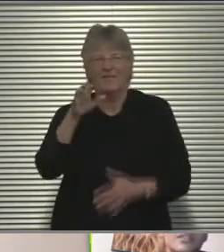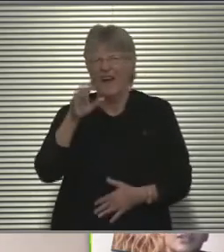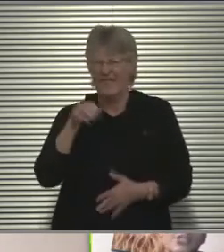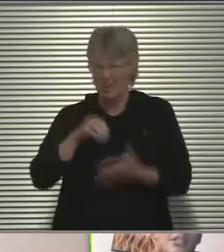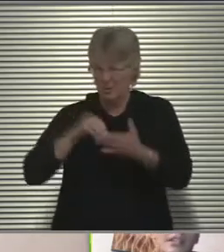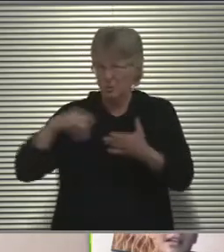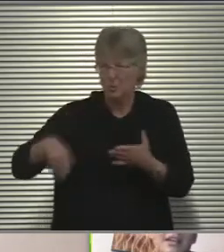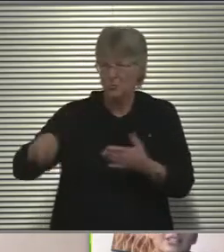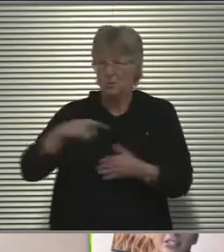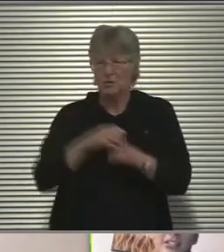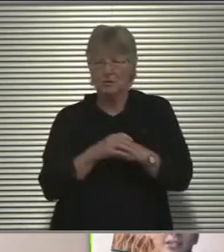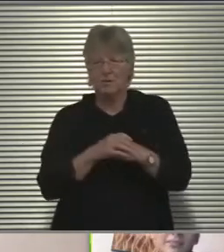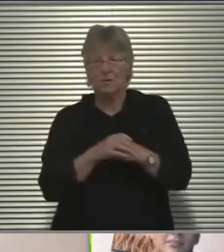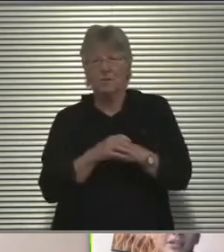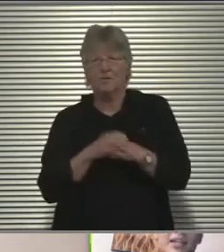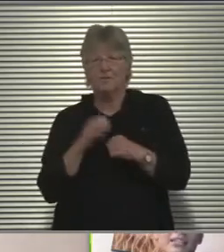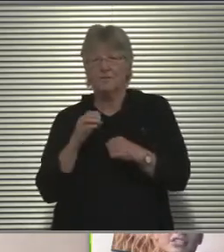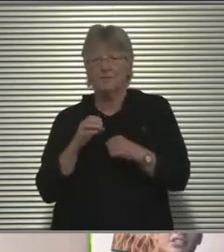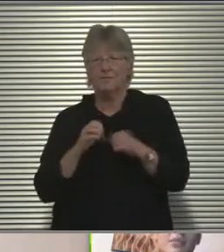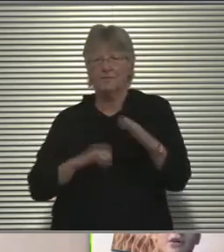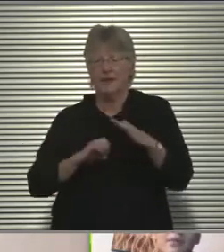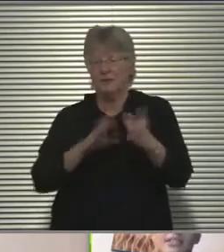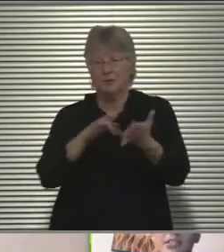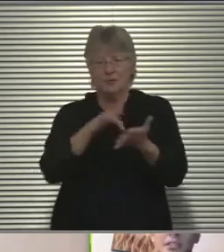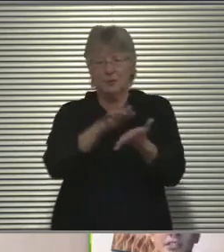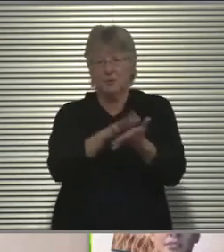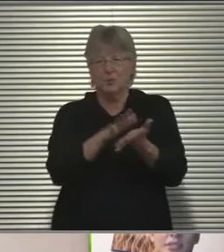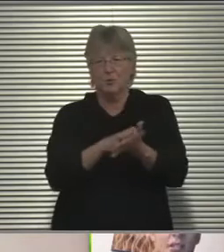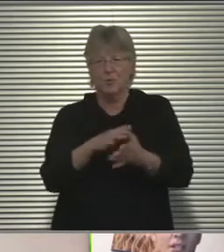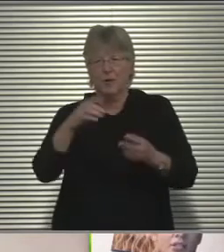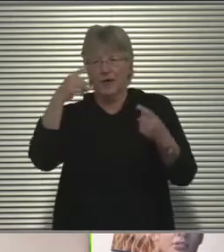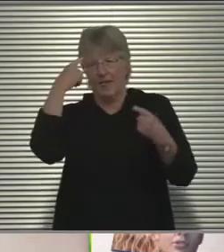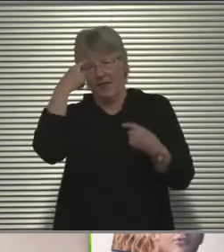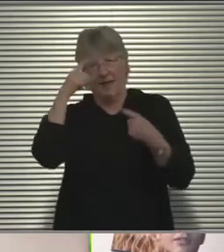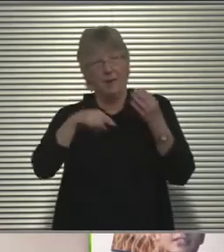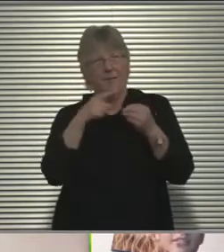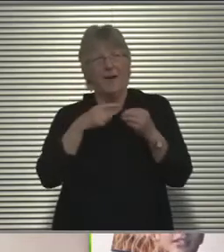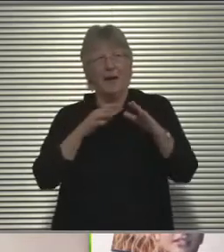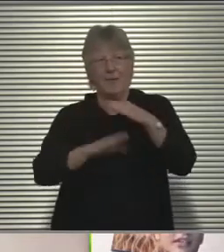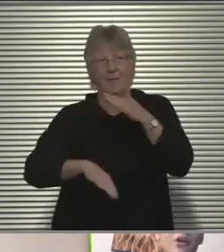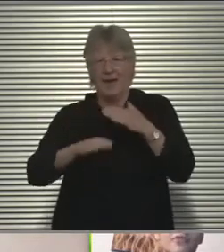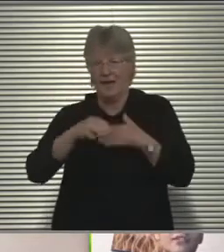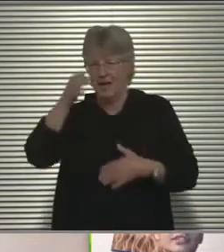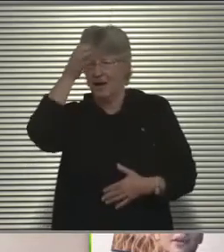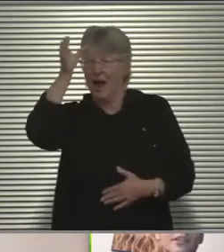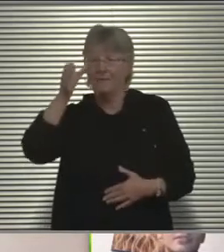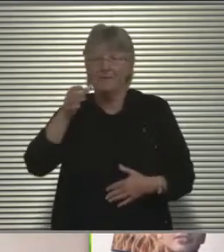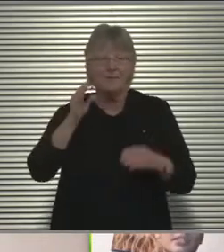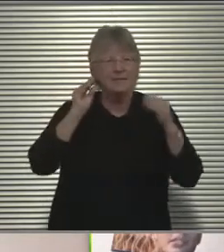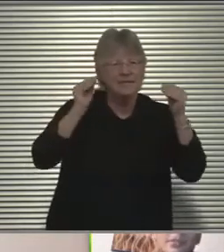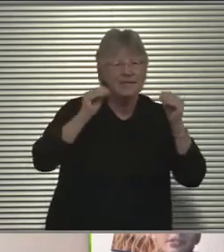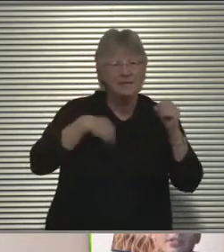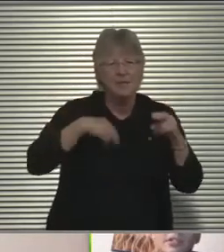for the elementary engineering meet, teaching them about basic concepts through fun activities that hopefully inspire them